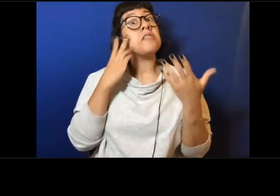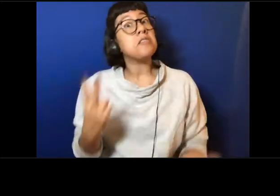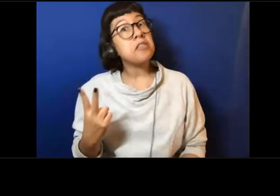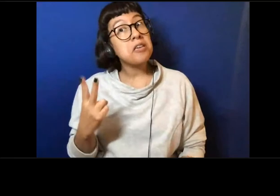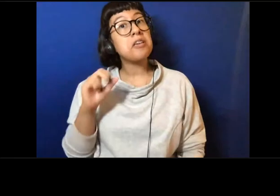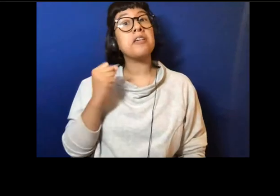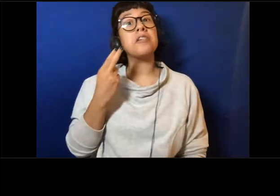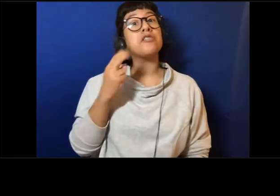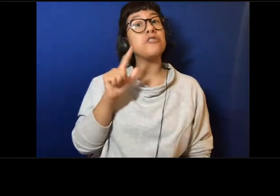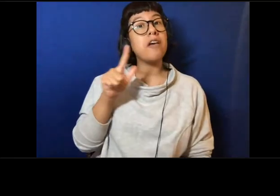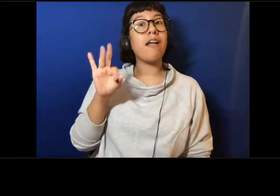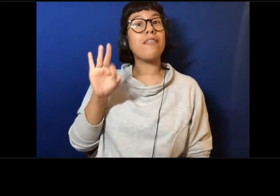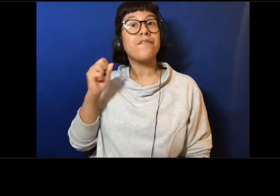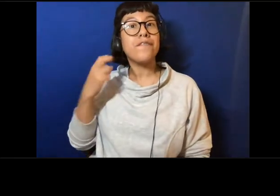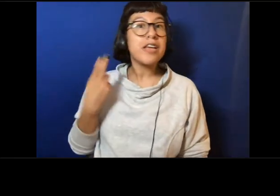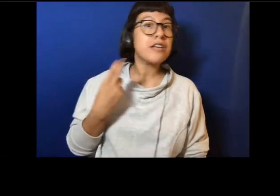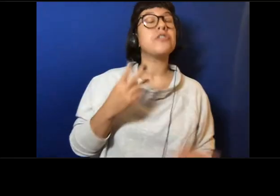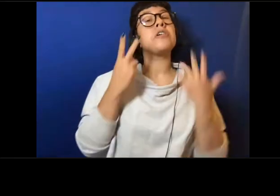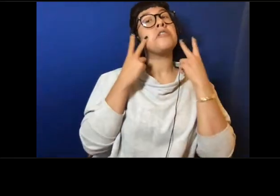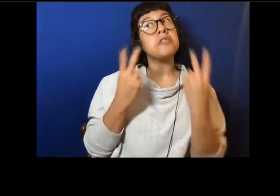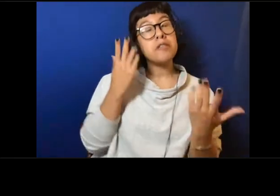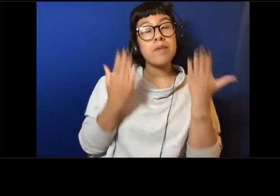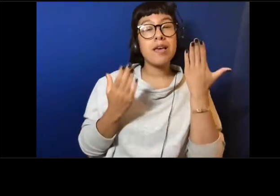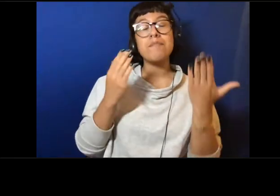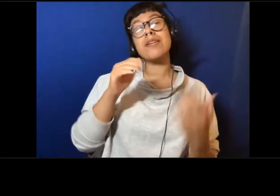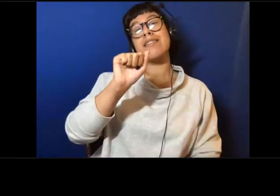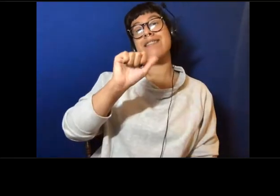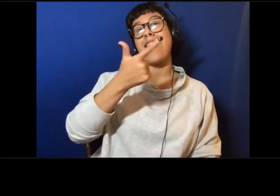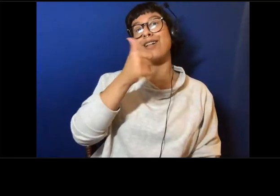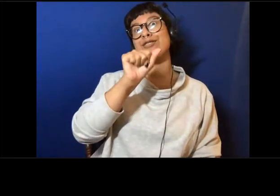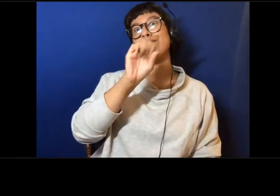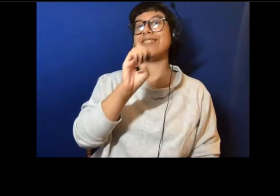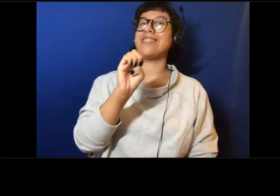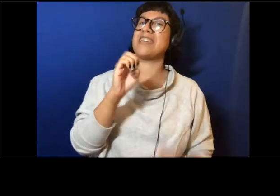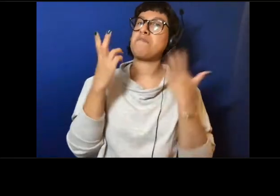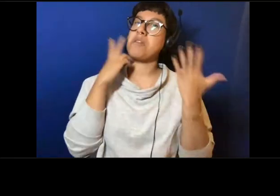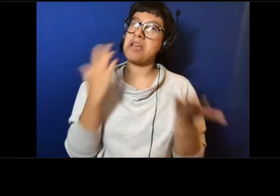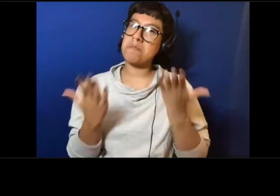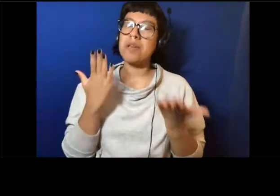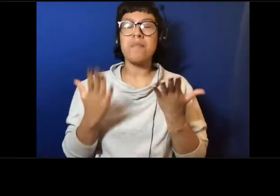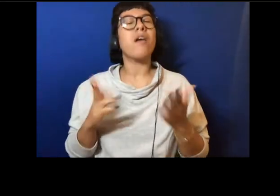We might see their algae library of... I don't want to tell you too much, but it's going to be pretty exciting.